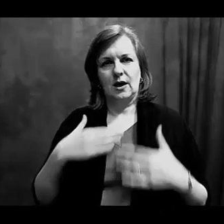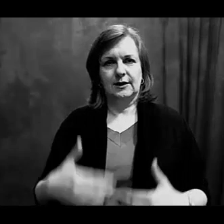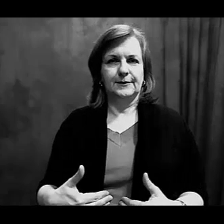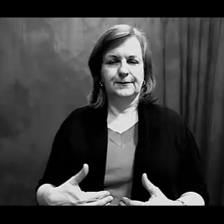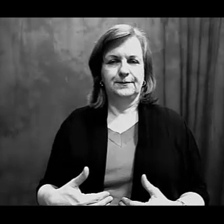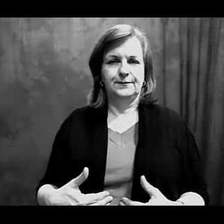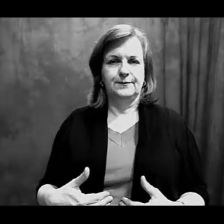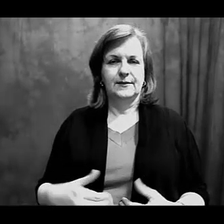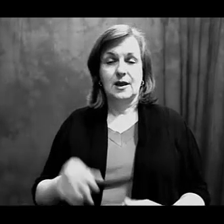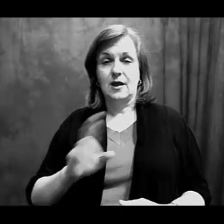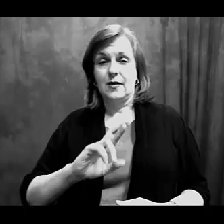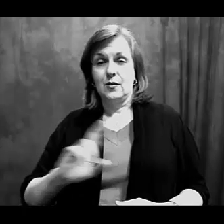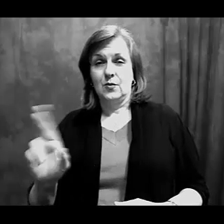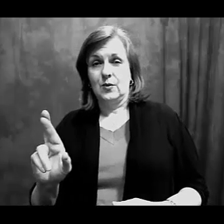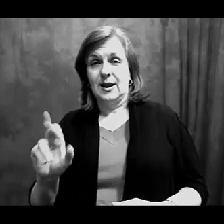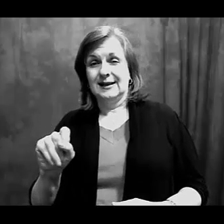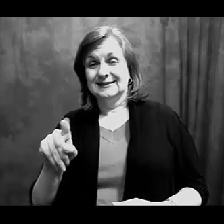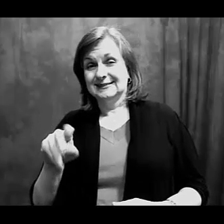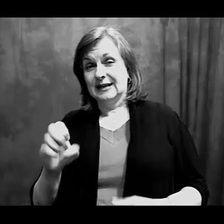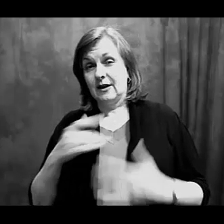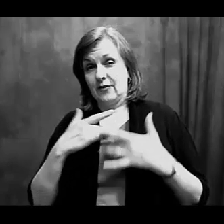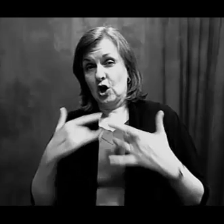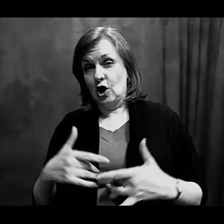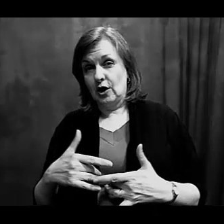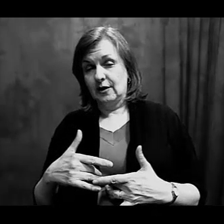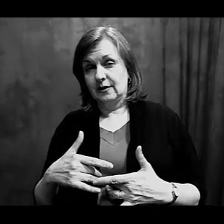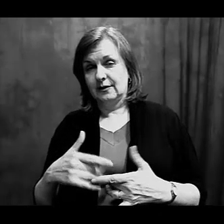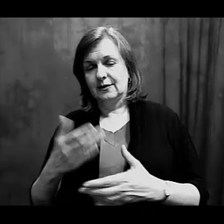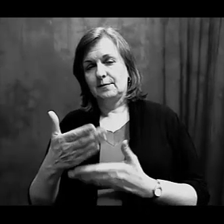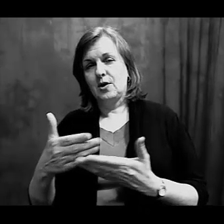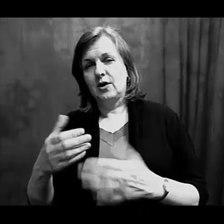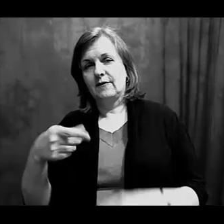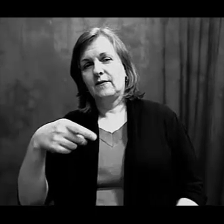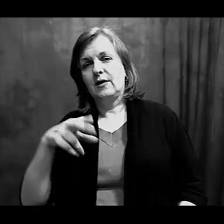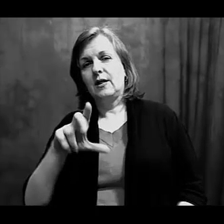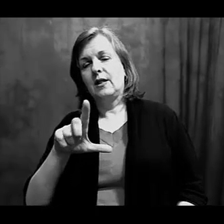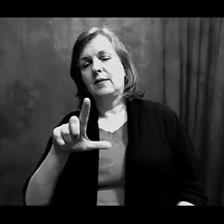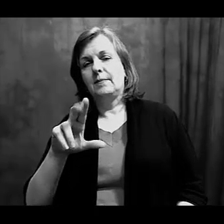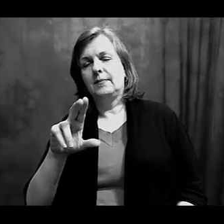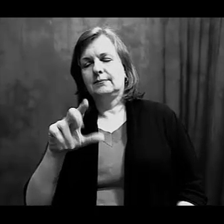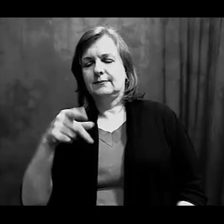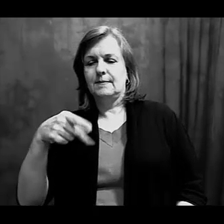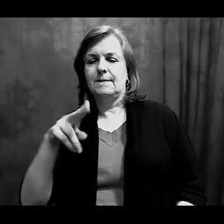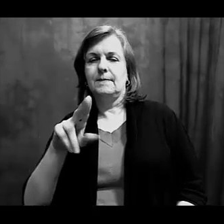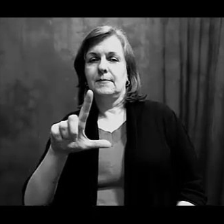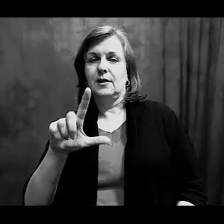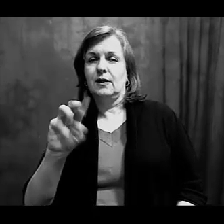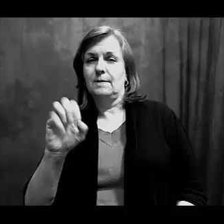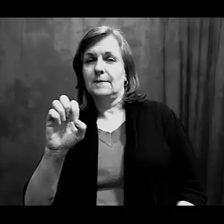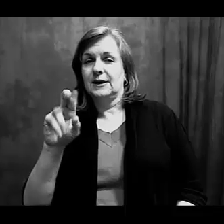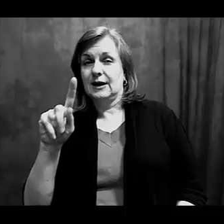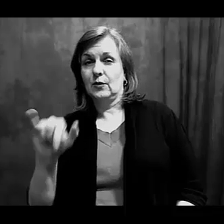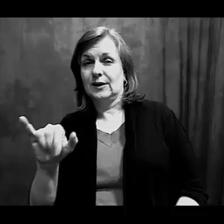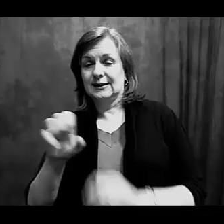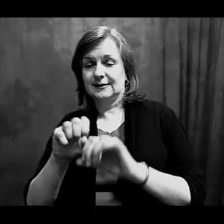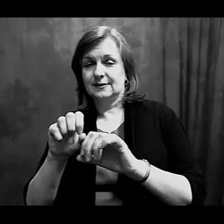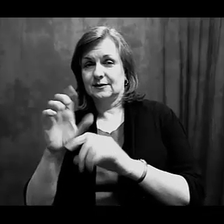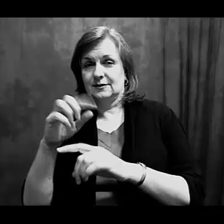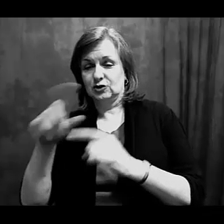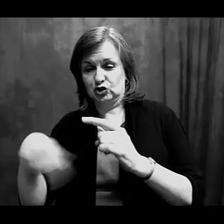the right side is part of the pulmonary circuit or the lungs and the left side of your heart